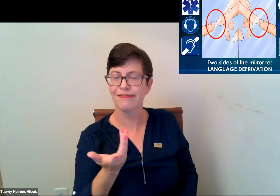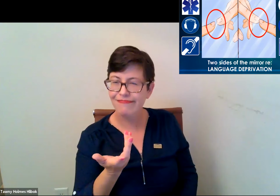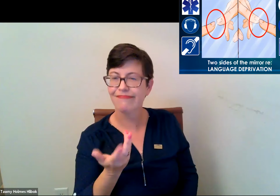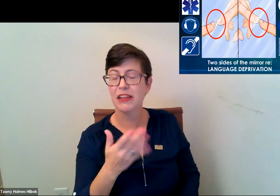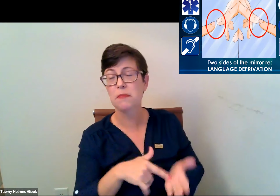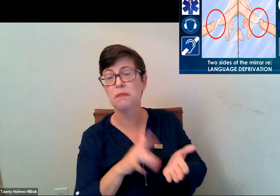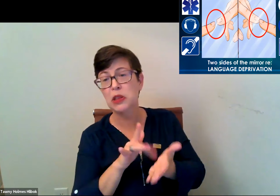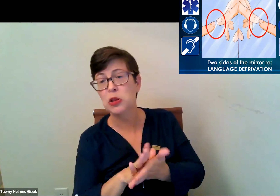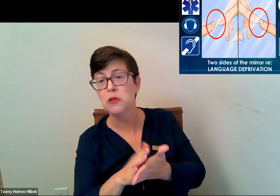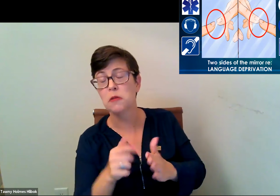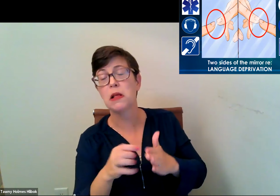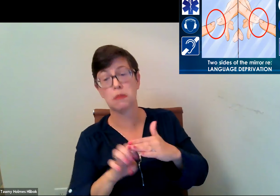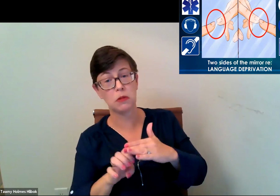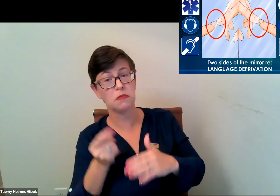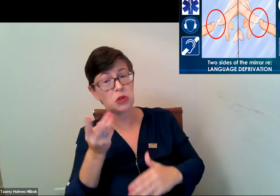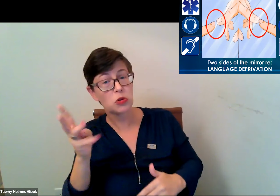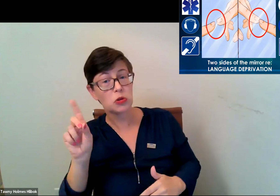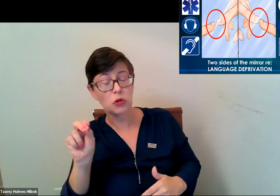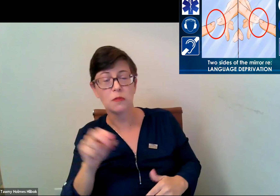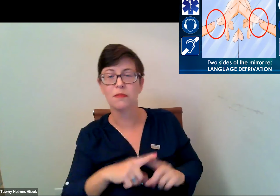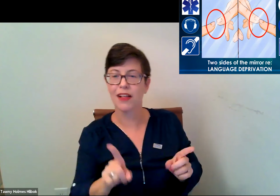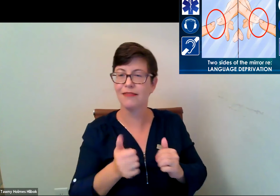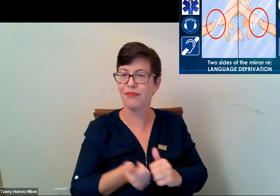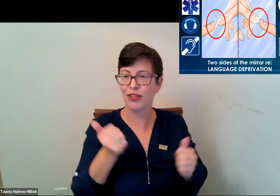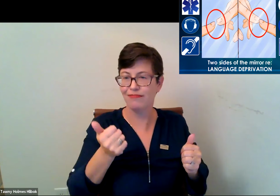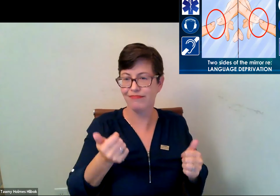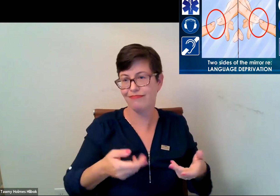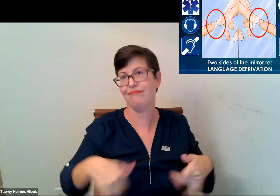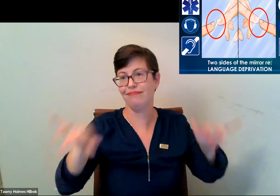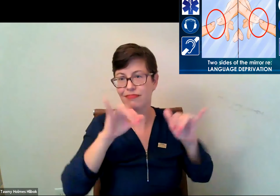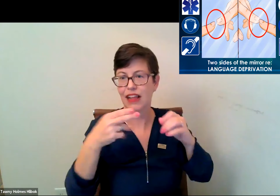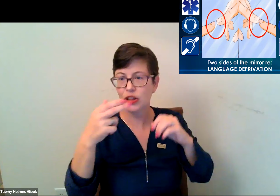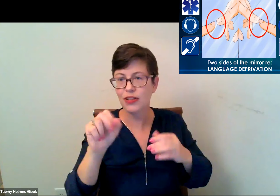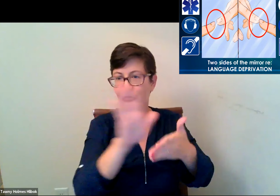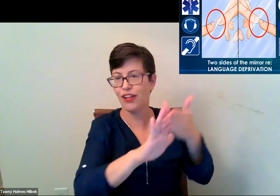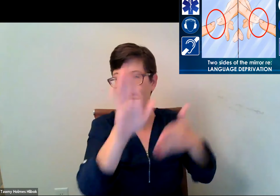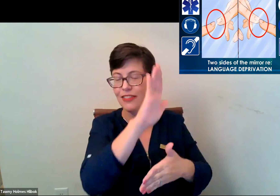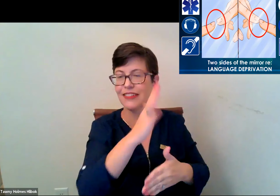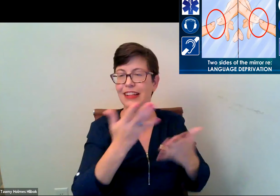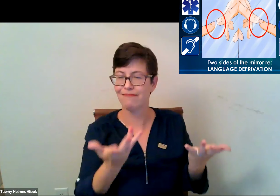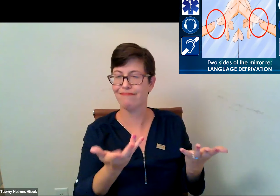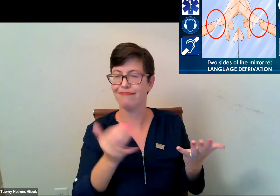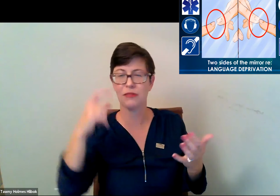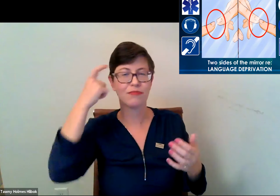Only in high schools, when many of our students, sometimes in middle school have access to second and third languages, but generally it's all night until